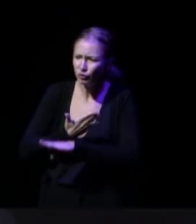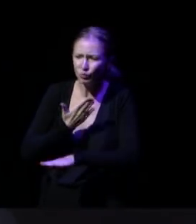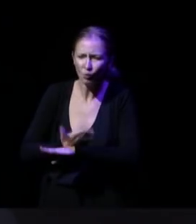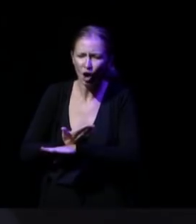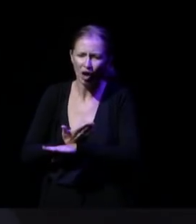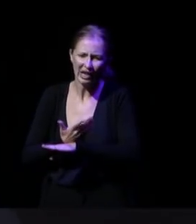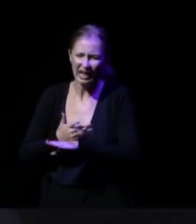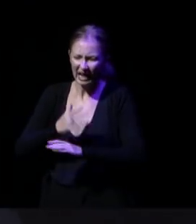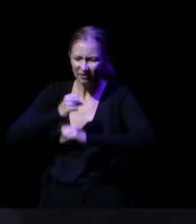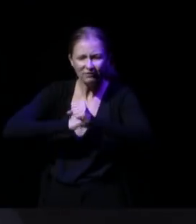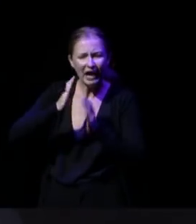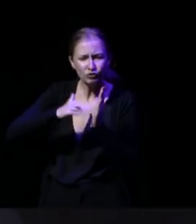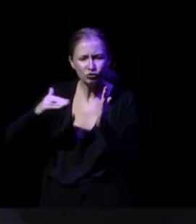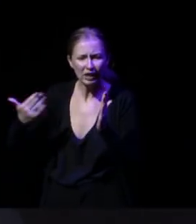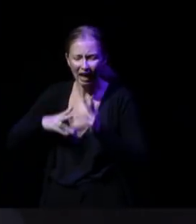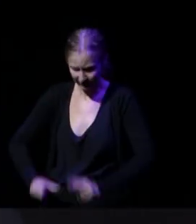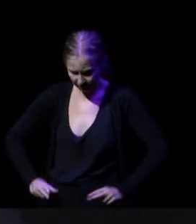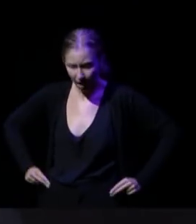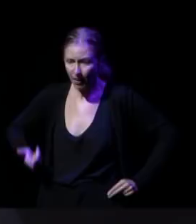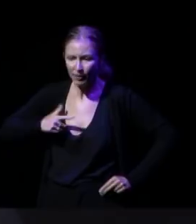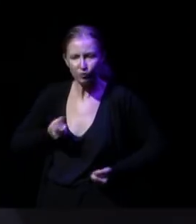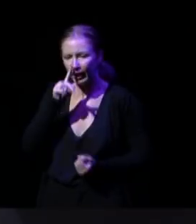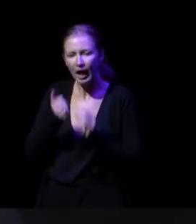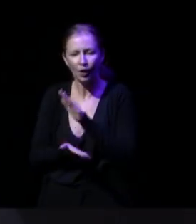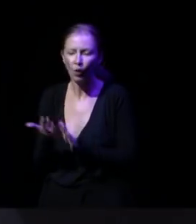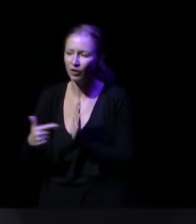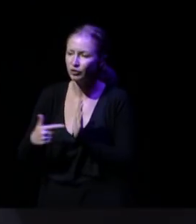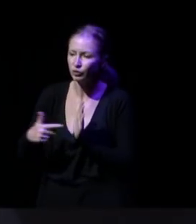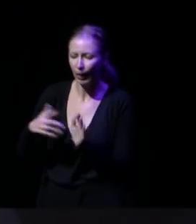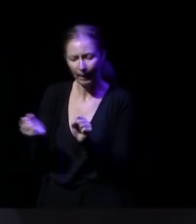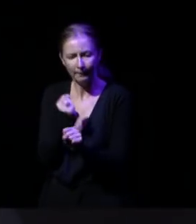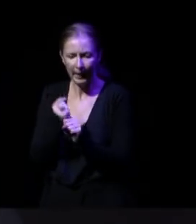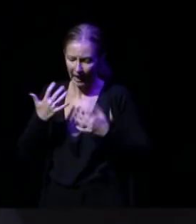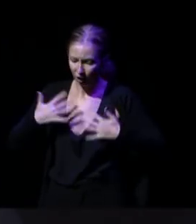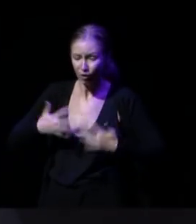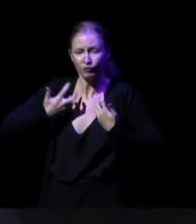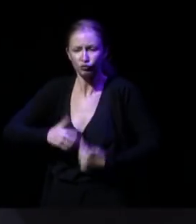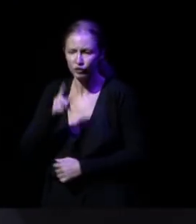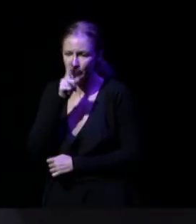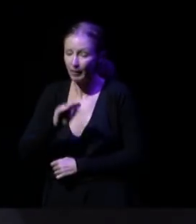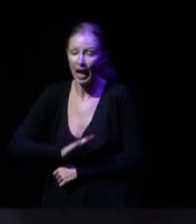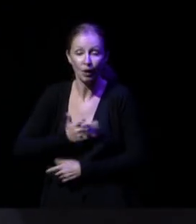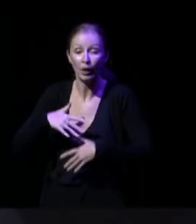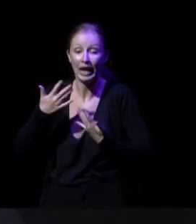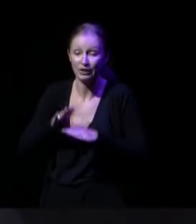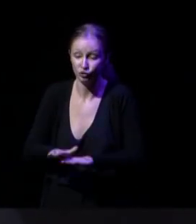so that, because you don't have bathroom breaks, you know, making clothes for rich people. I don't want any children to do that, to grow up to that.